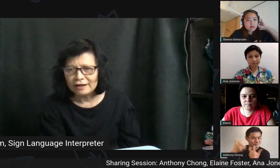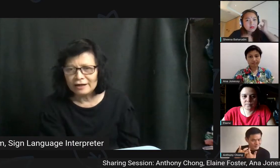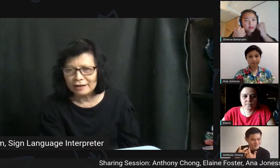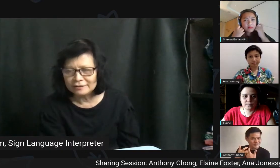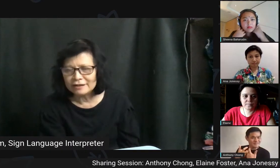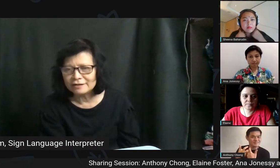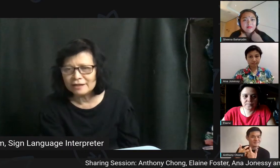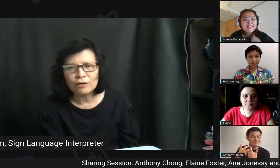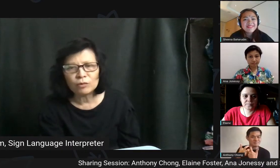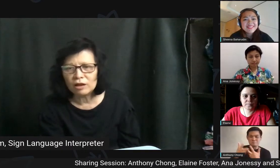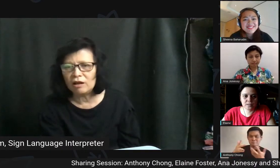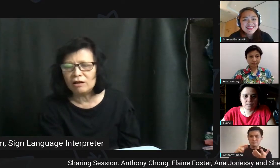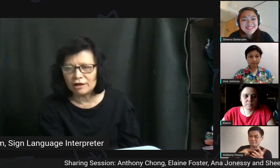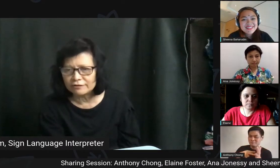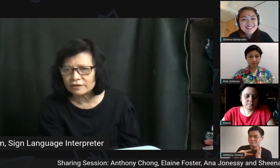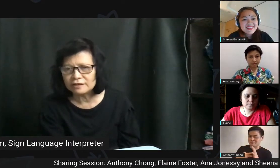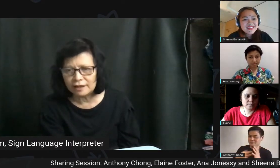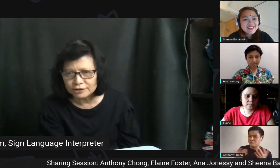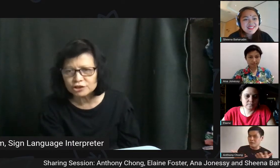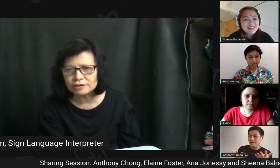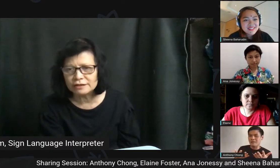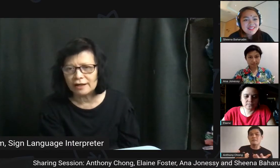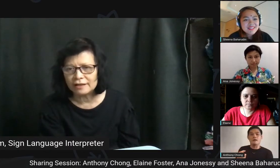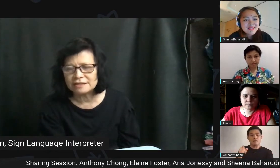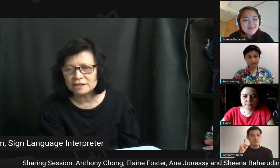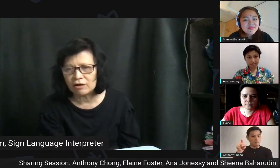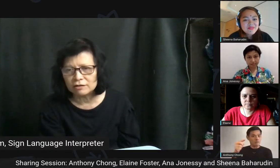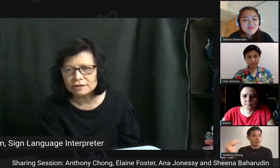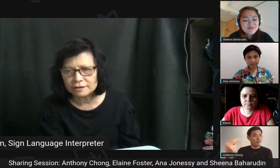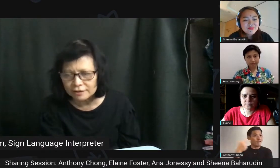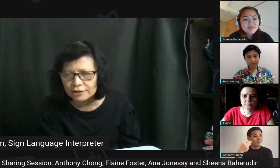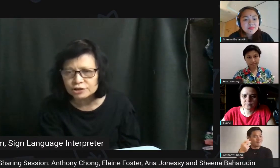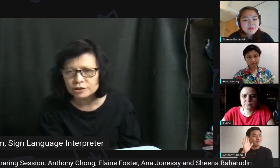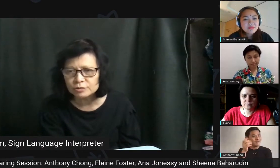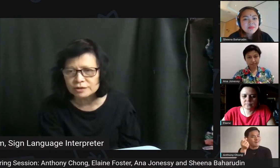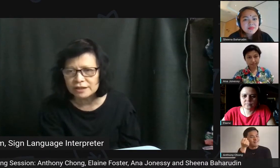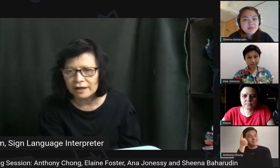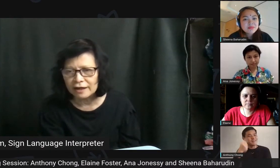and there were a lot of connection that I can see all the connection was there.